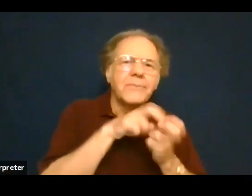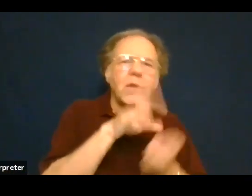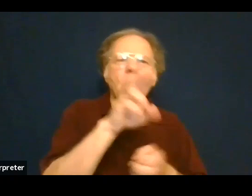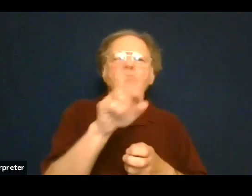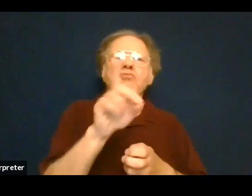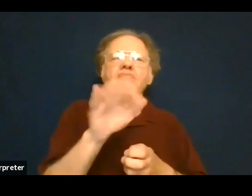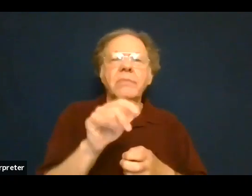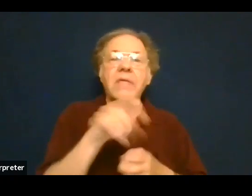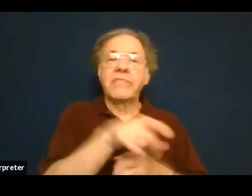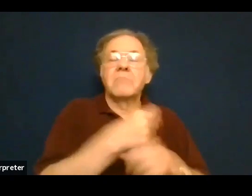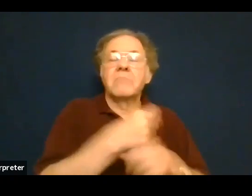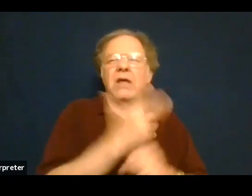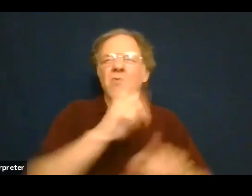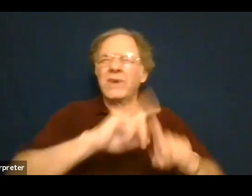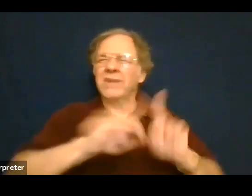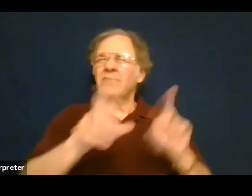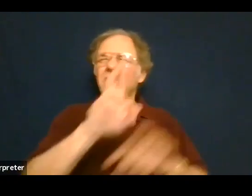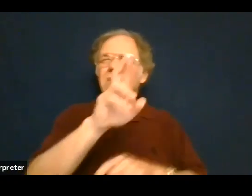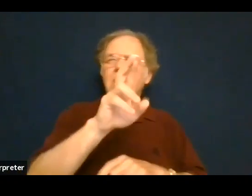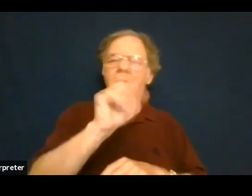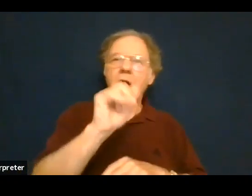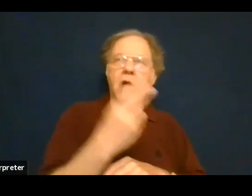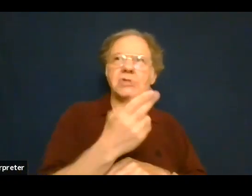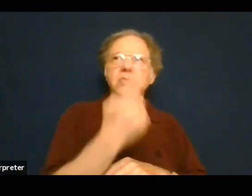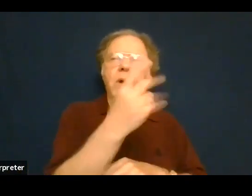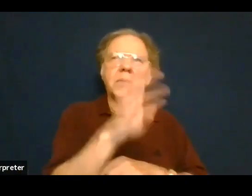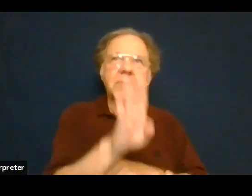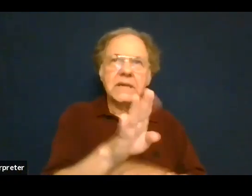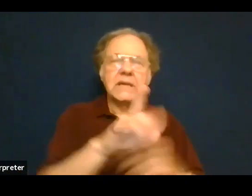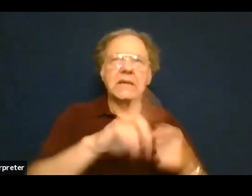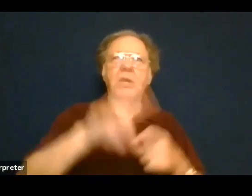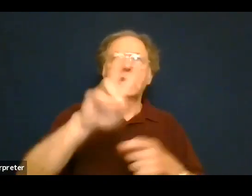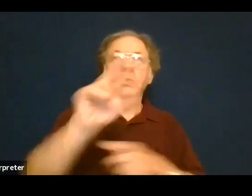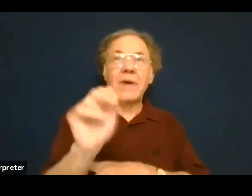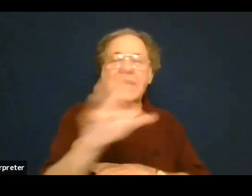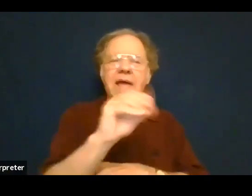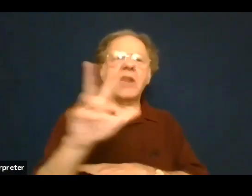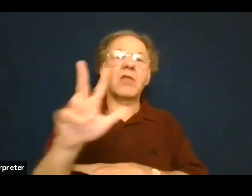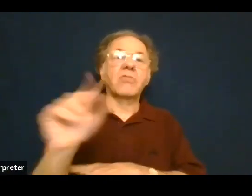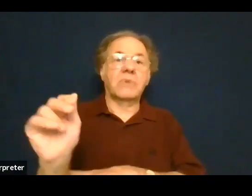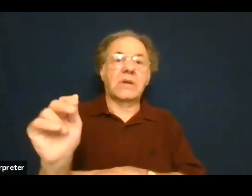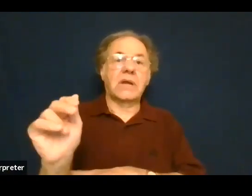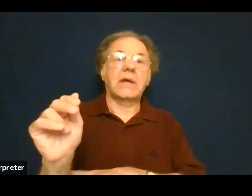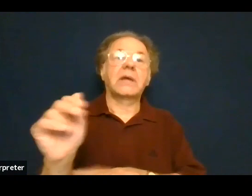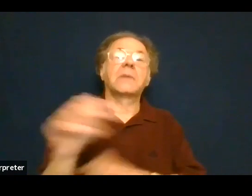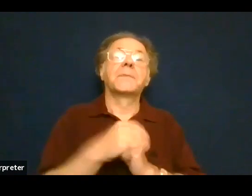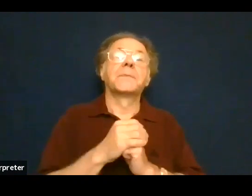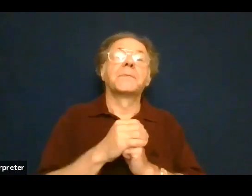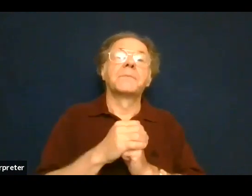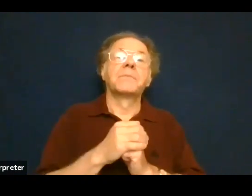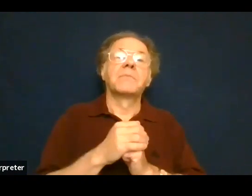models of USH1B, USH2A and USH3A. And then, finally, Dr. Martha Neuringer